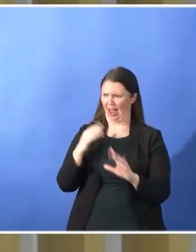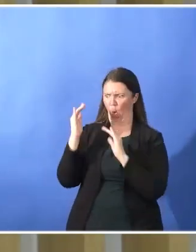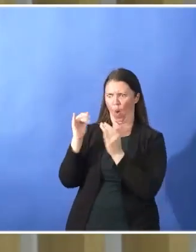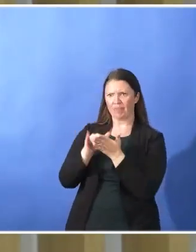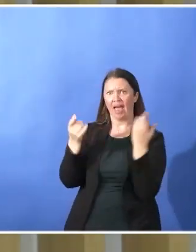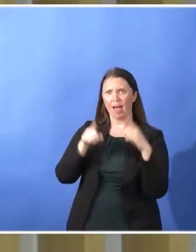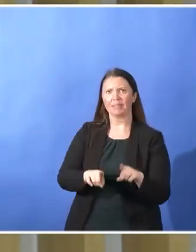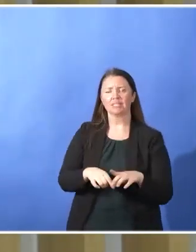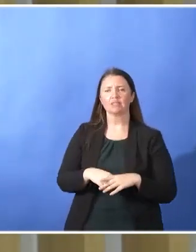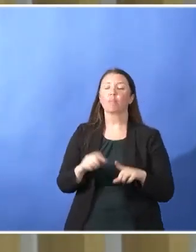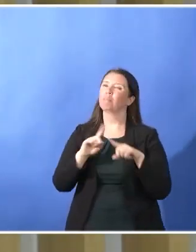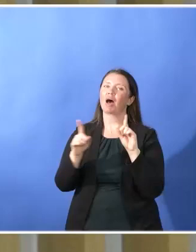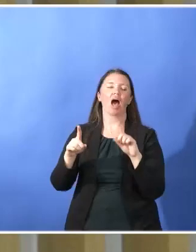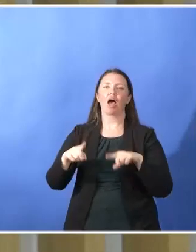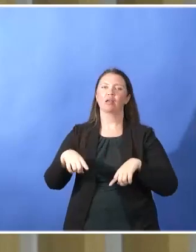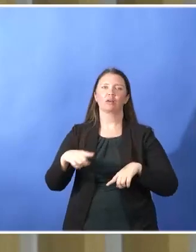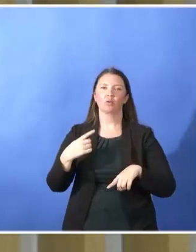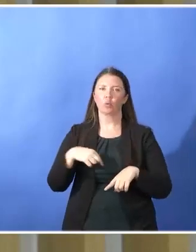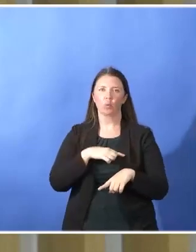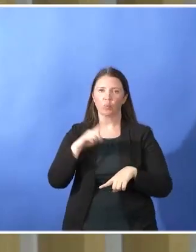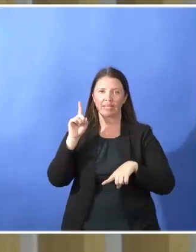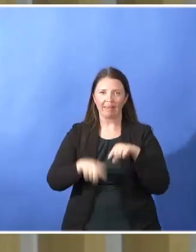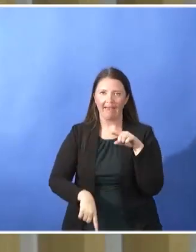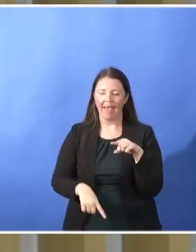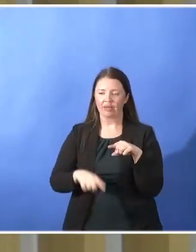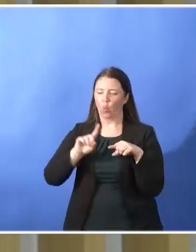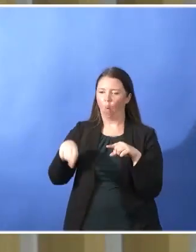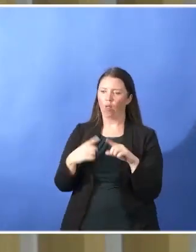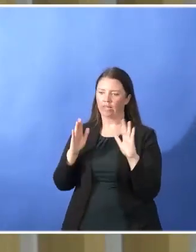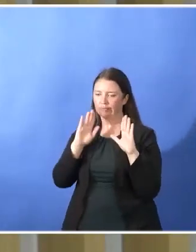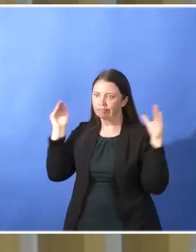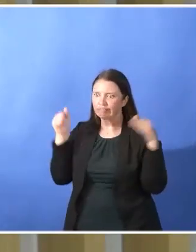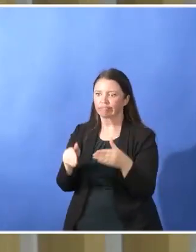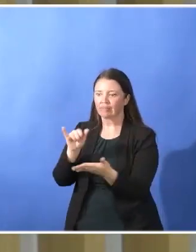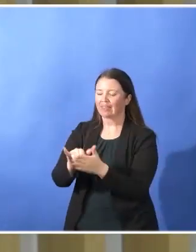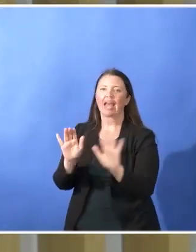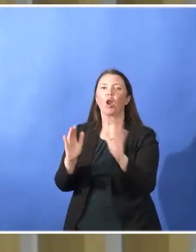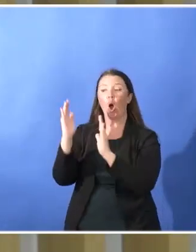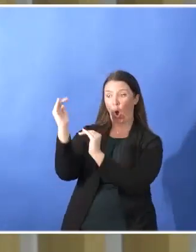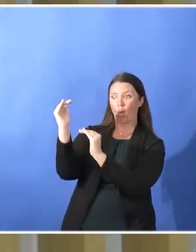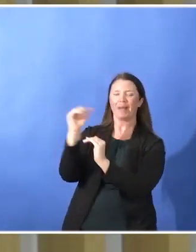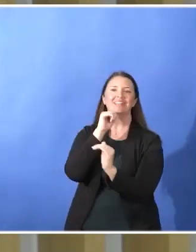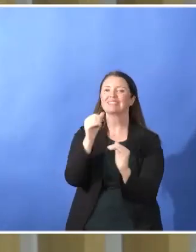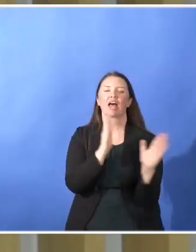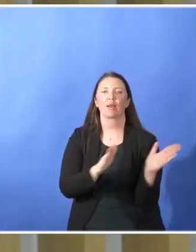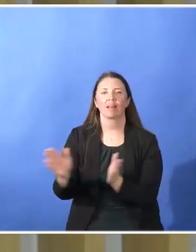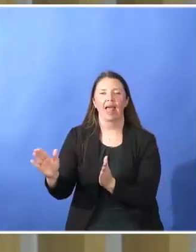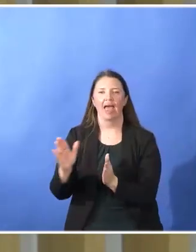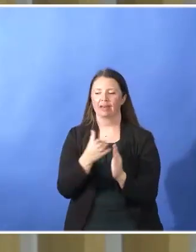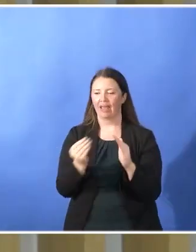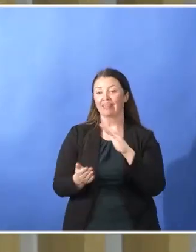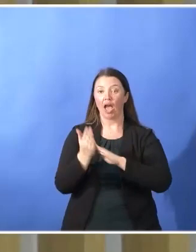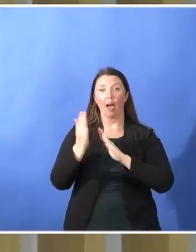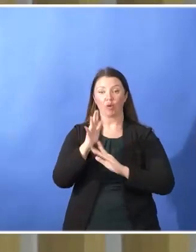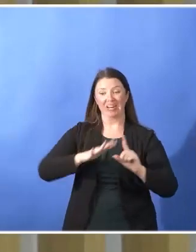HOPE IS NOT A PLAN. THE OPERATING ENVIRONMENT OF